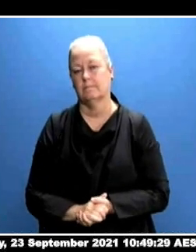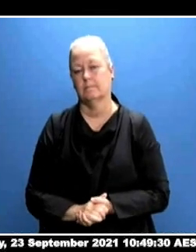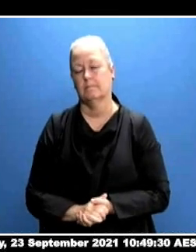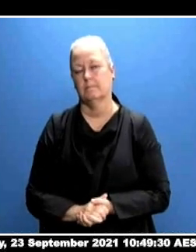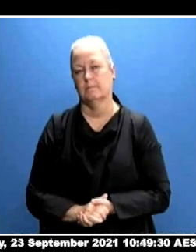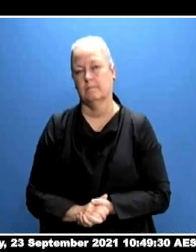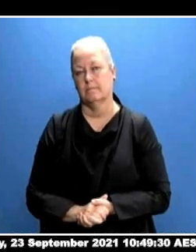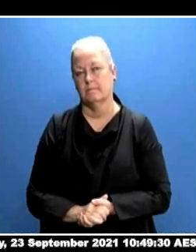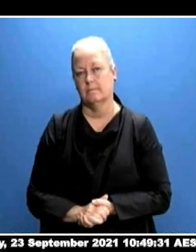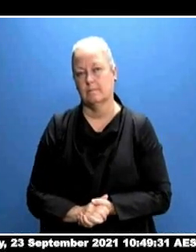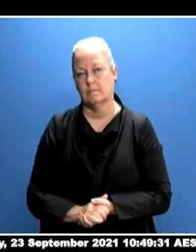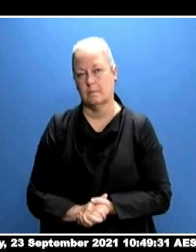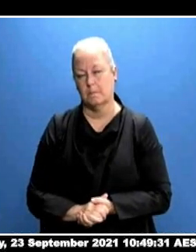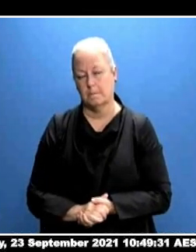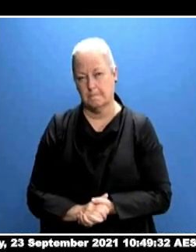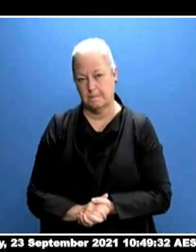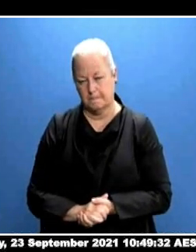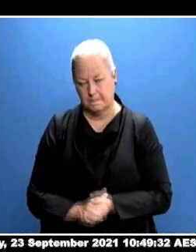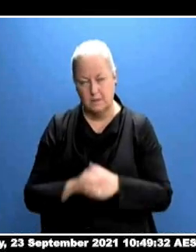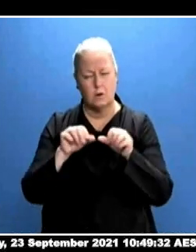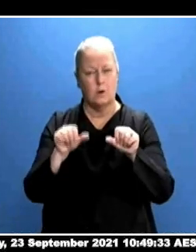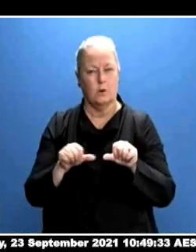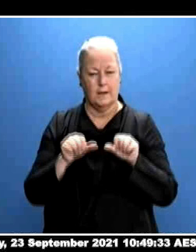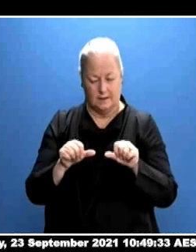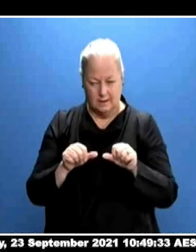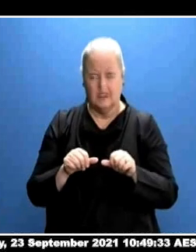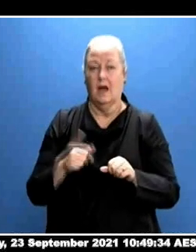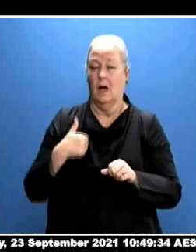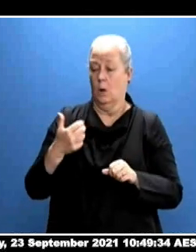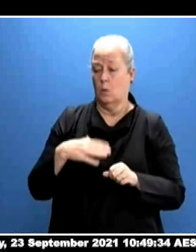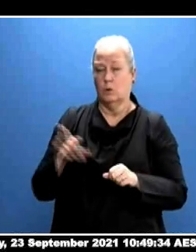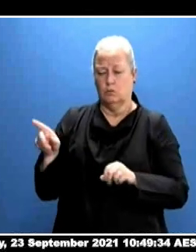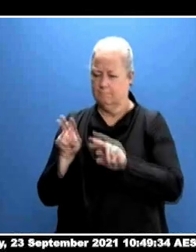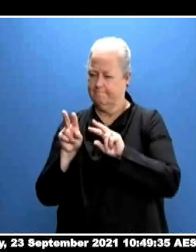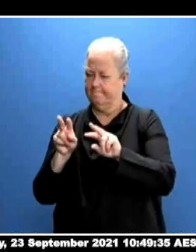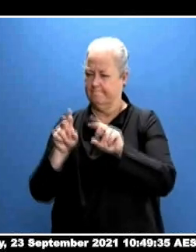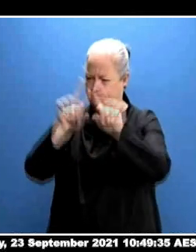Dr Thompson, I was just taking you to that one box on page 9